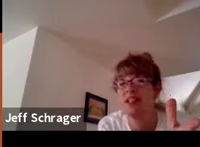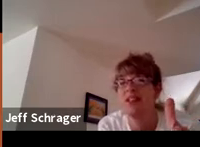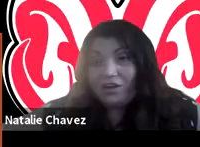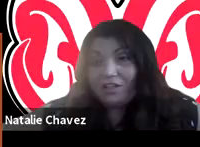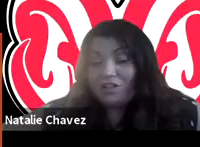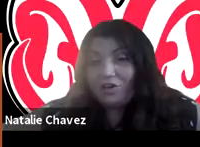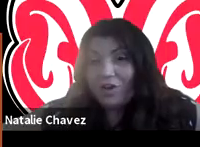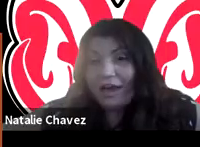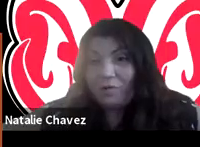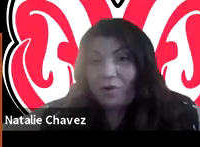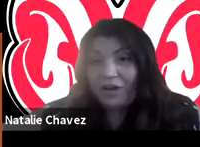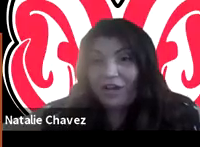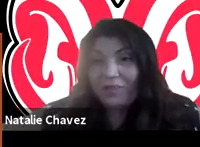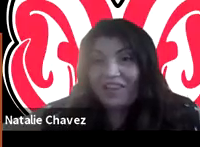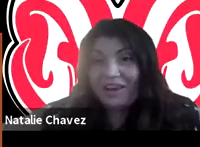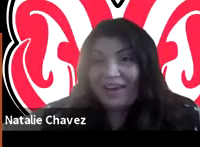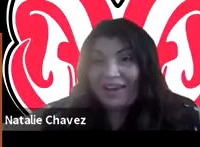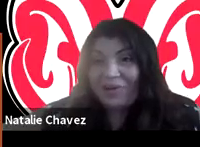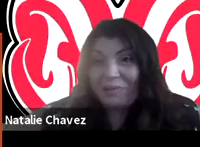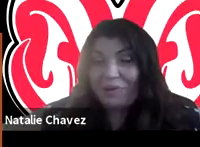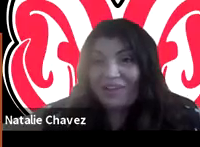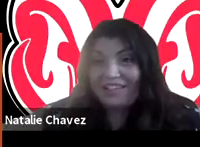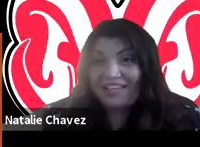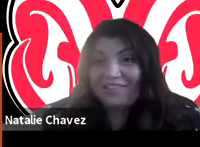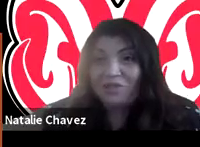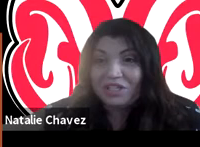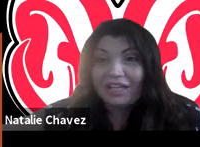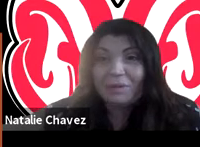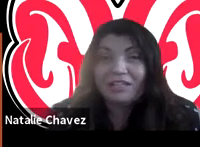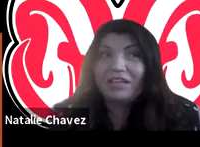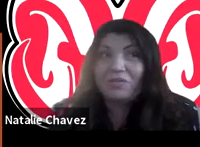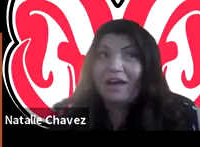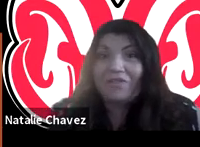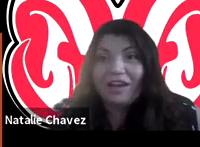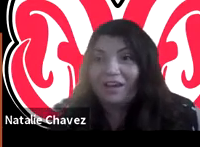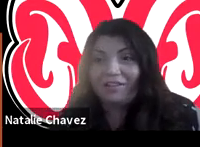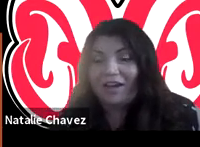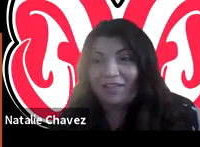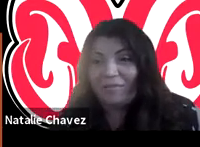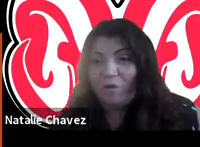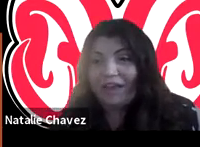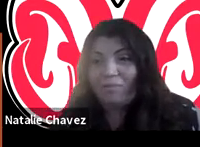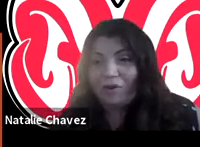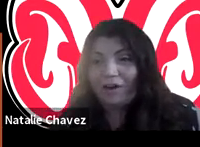Natalie Chavez: Difficult. So yeah, with anybody who would be willing to give us a chance because they don't have credit, a lot of them, or they have more credit